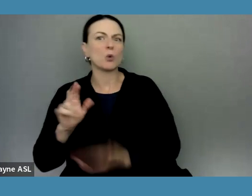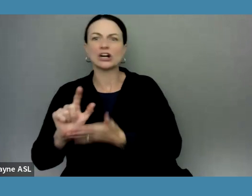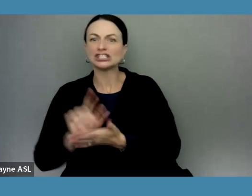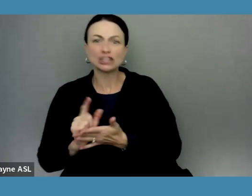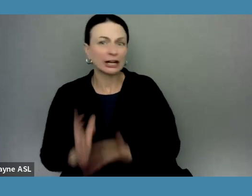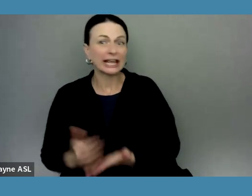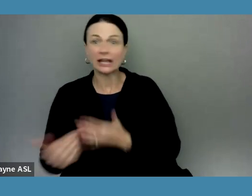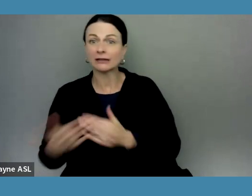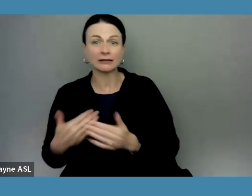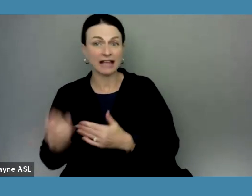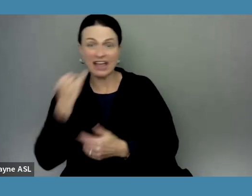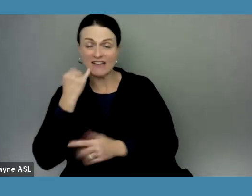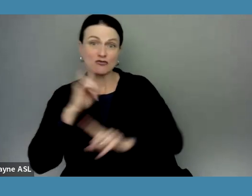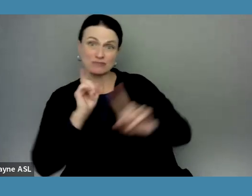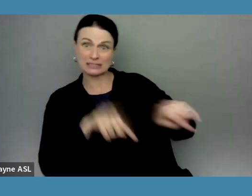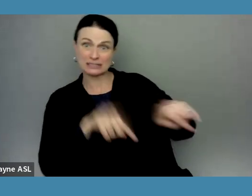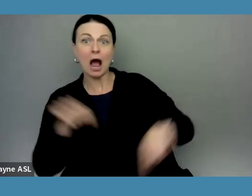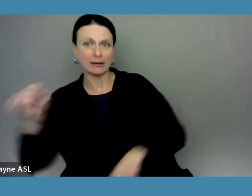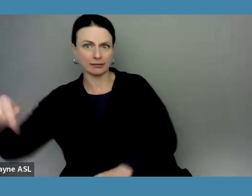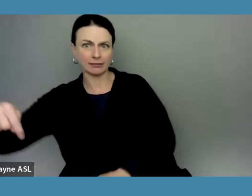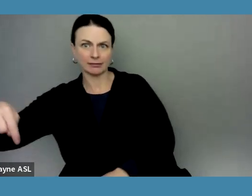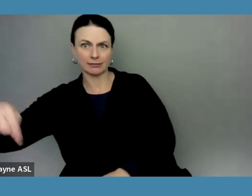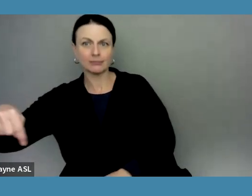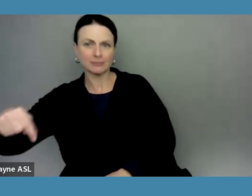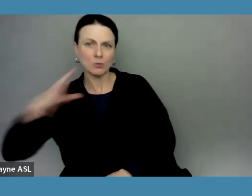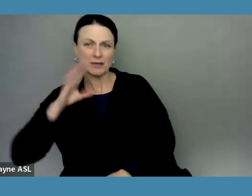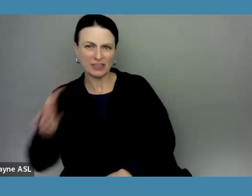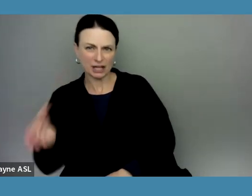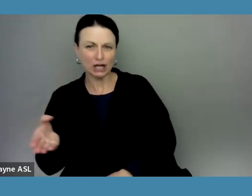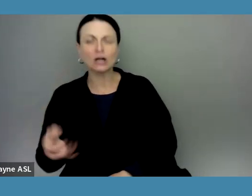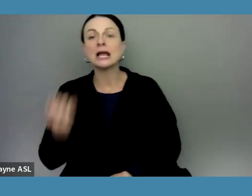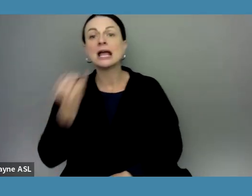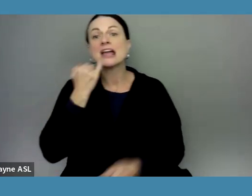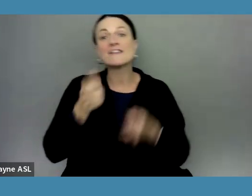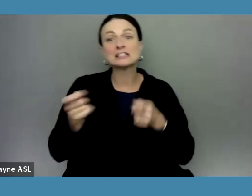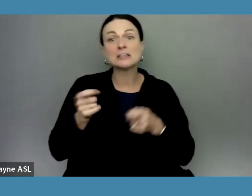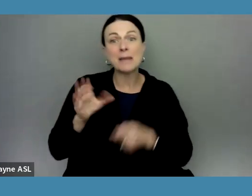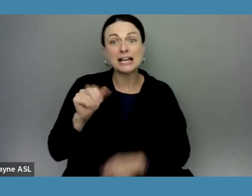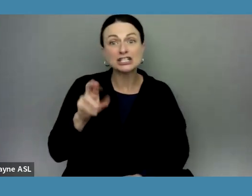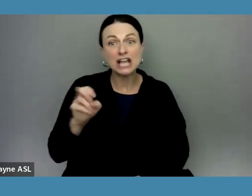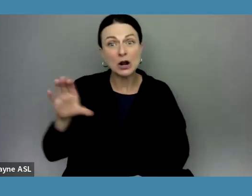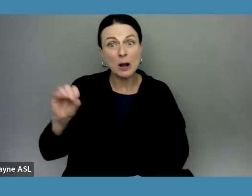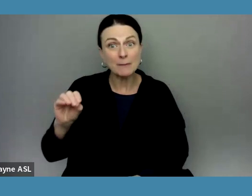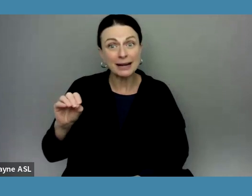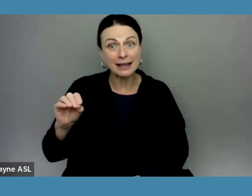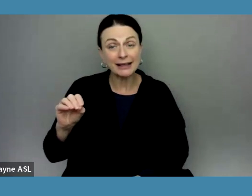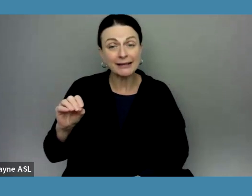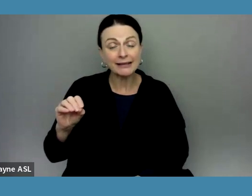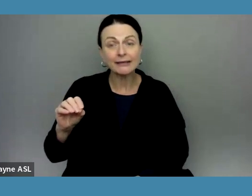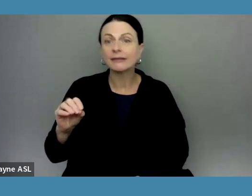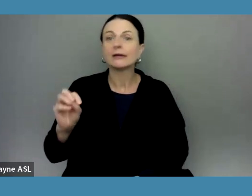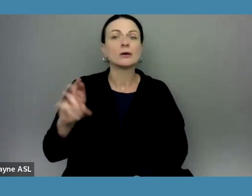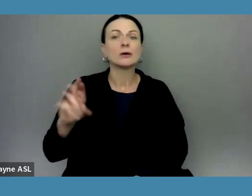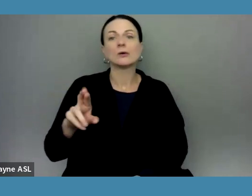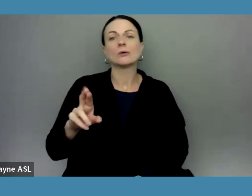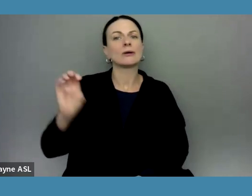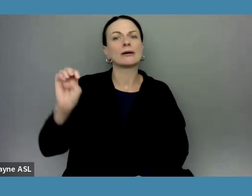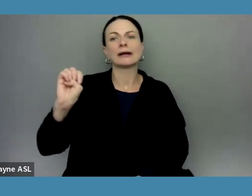that's the respondent will be present. If it's a managed care company or eQHealth,